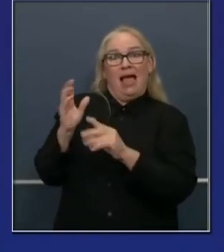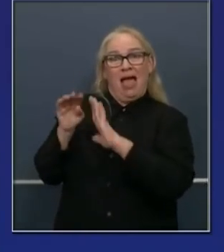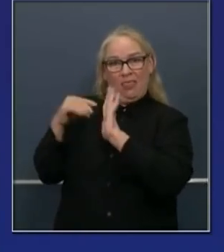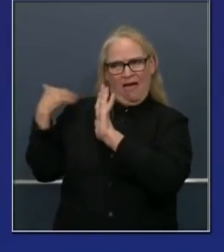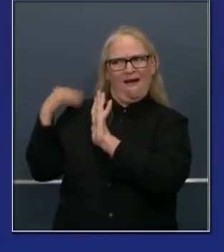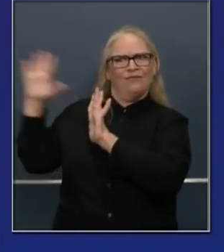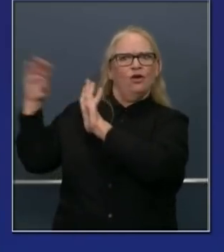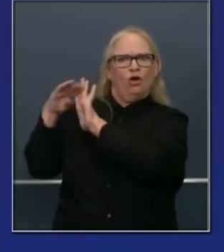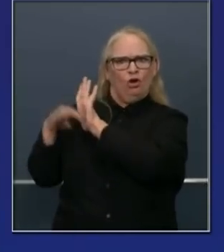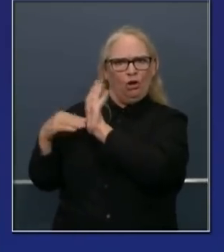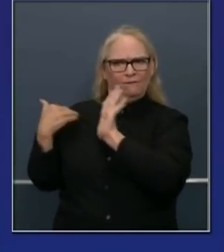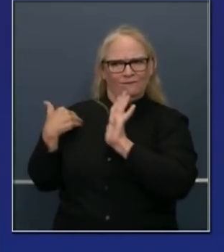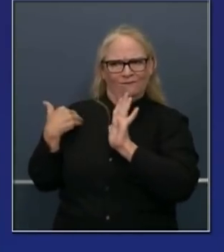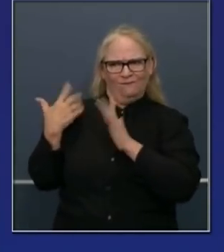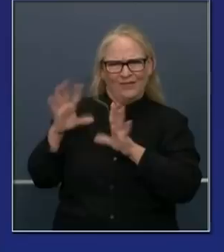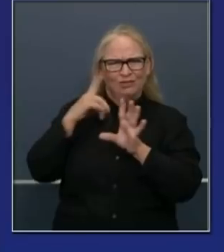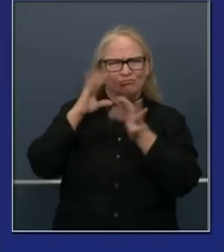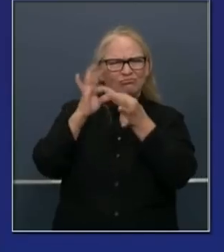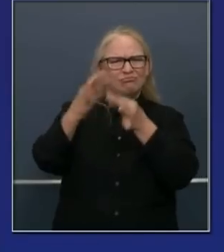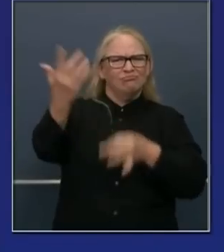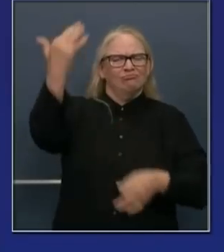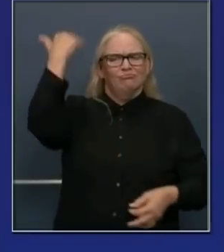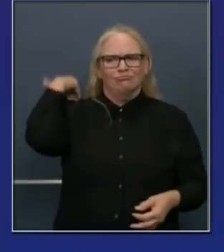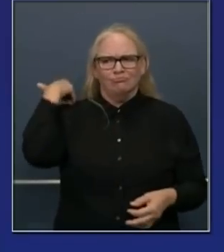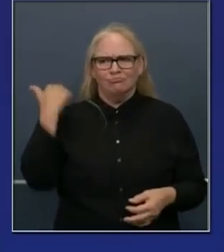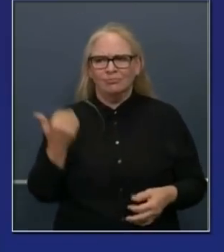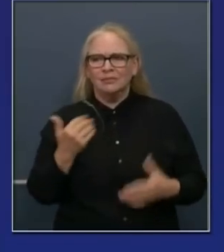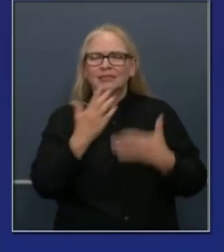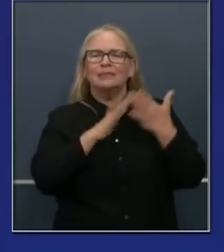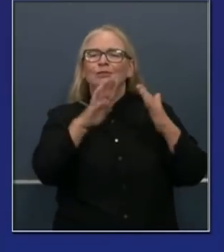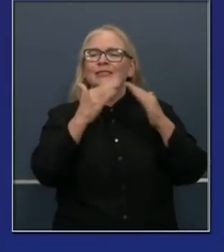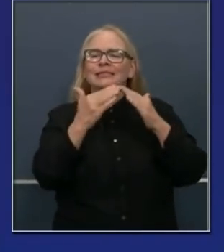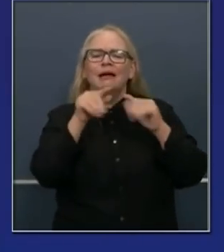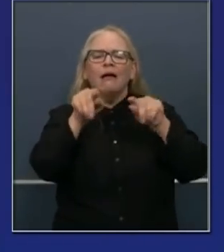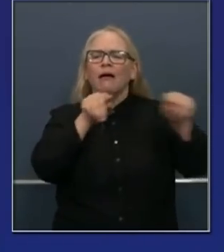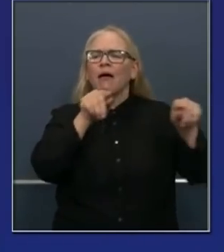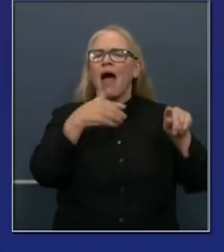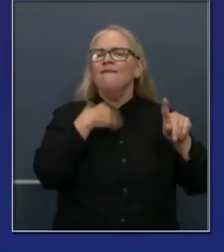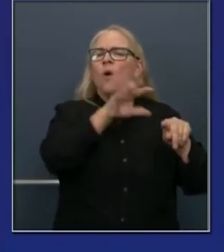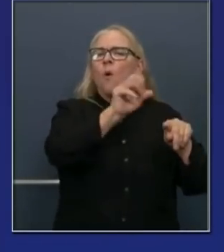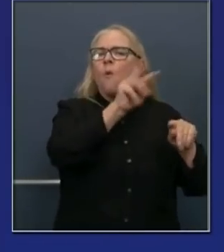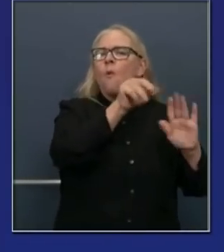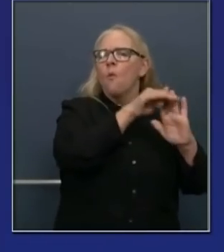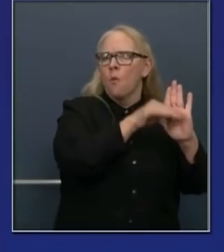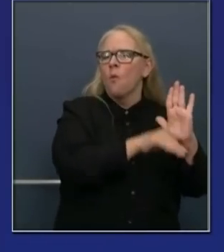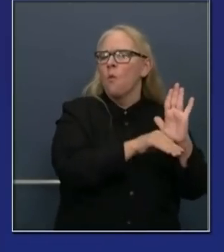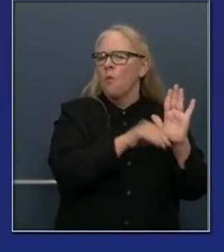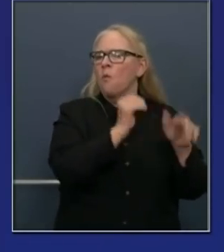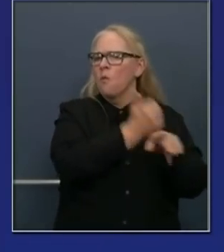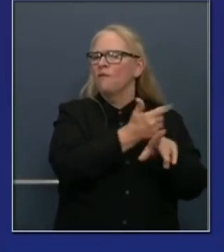AS MANY OF YOU KNOW, WE PUT OUR GUIDANCE IN THE DEPARTMENT OF